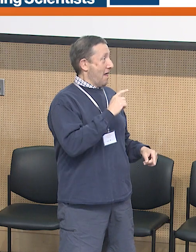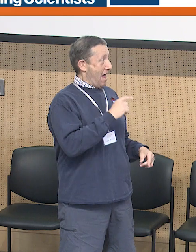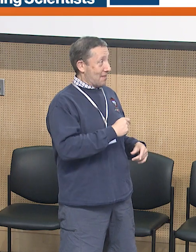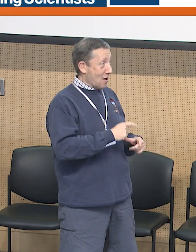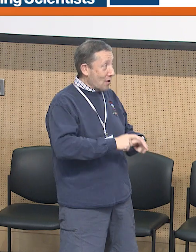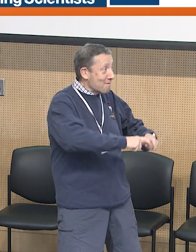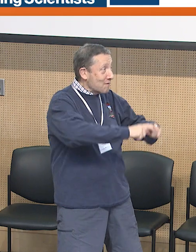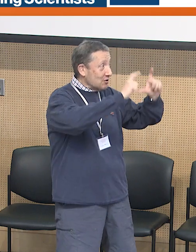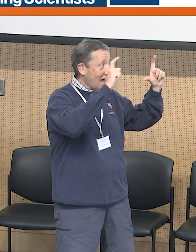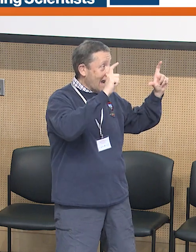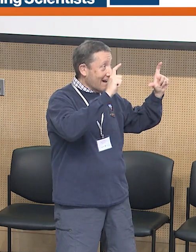I agree.